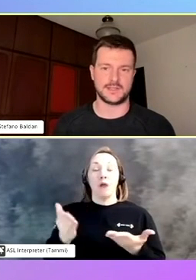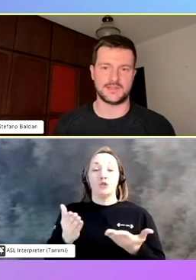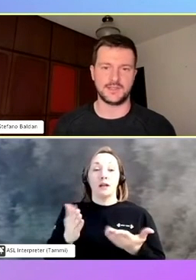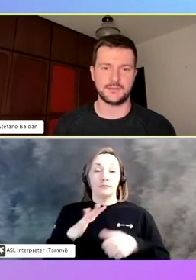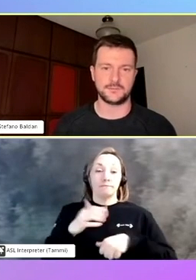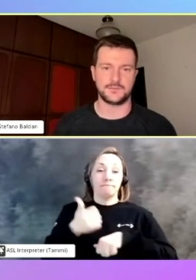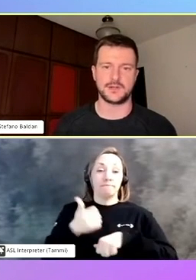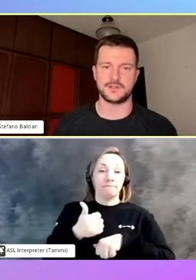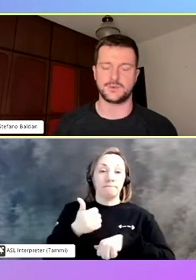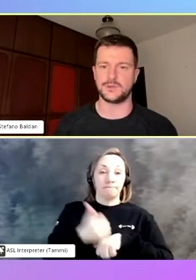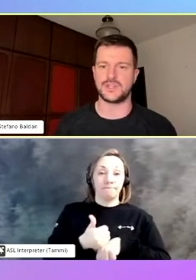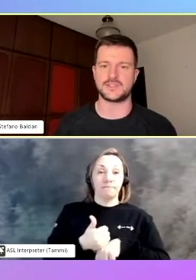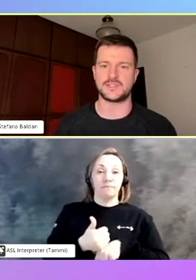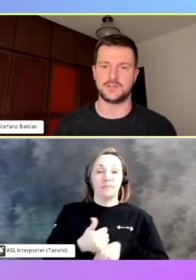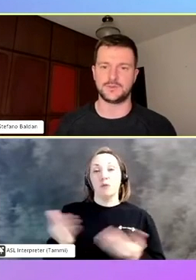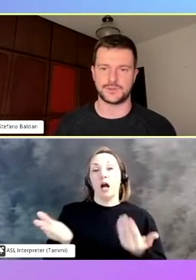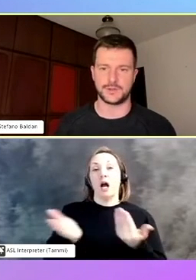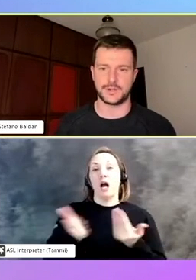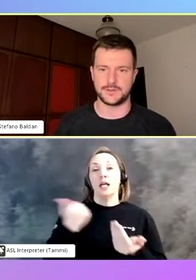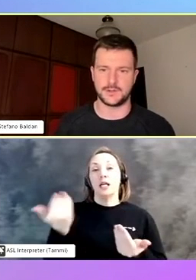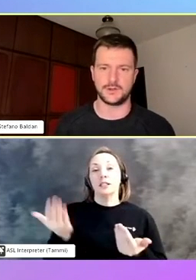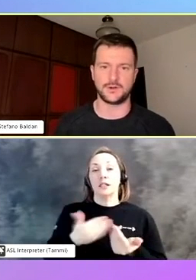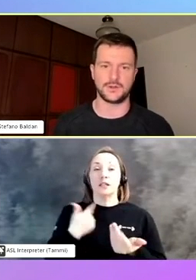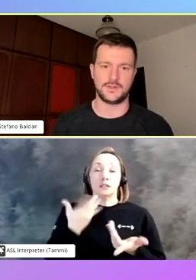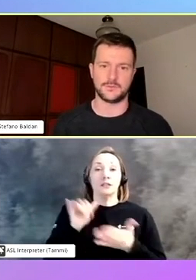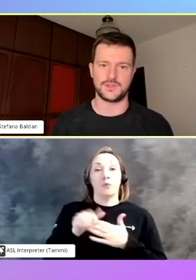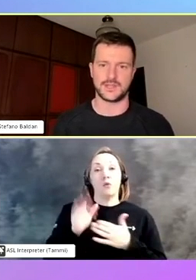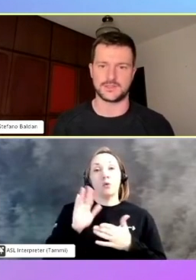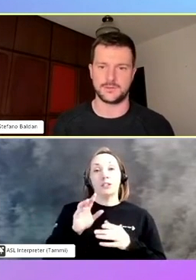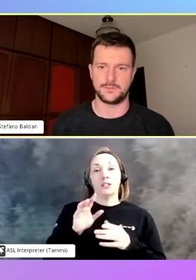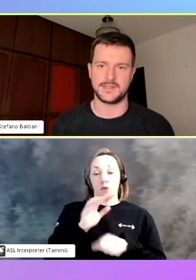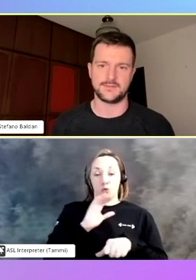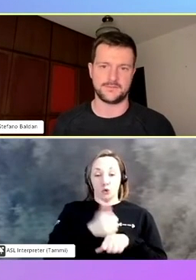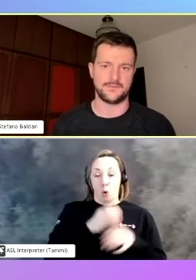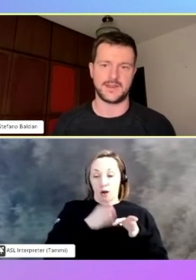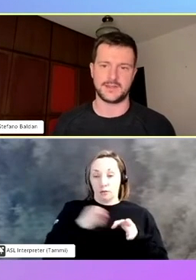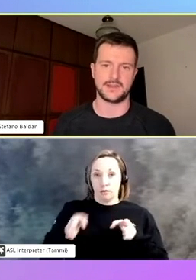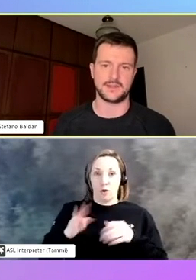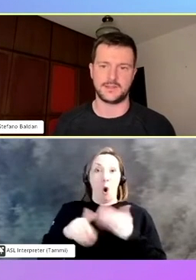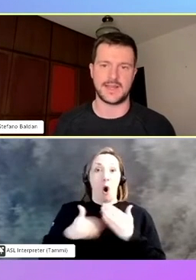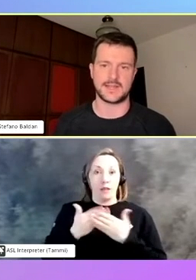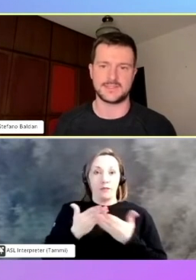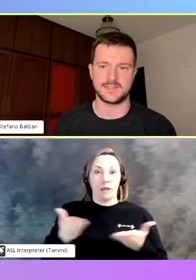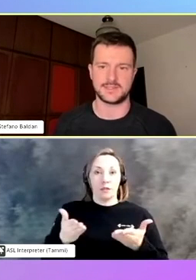that this can be considered as any part of accessibility program. It's a third party conducted an audit,